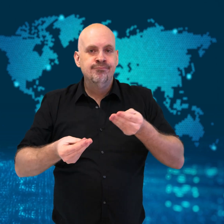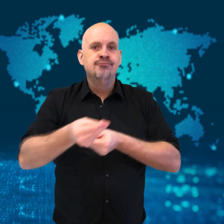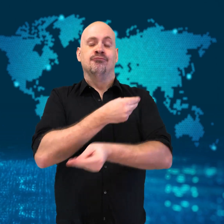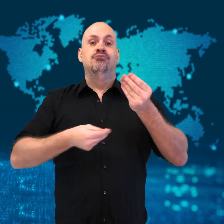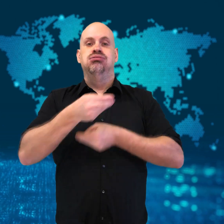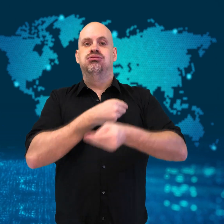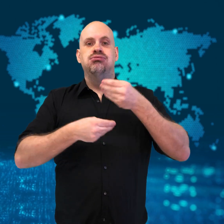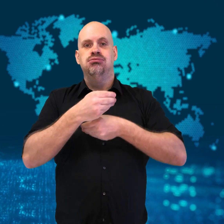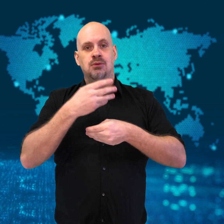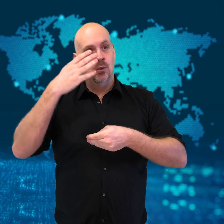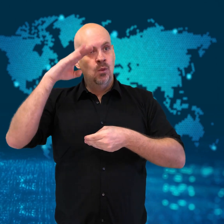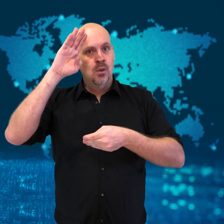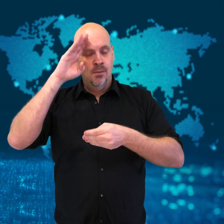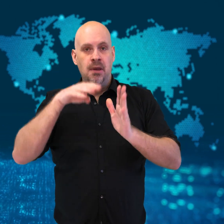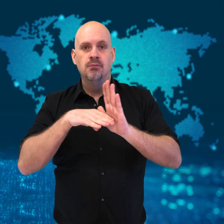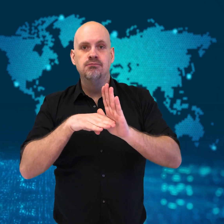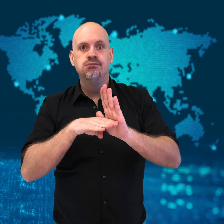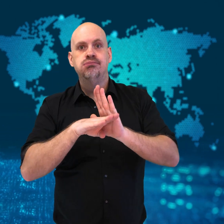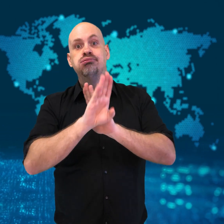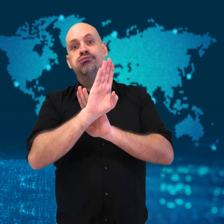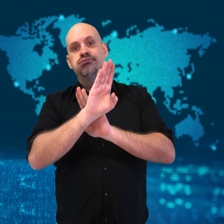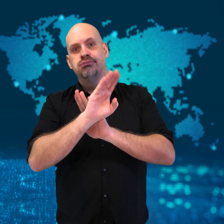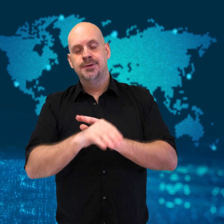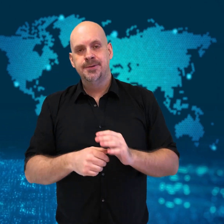country’s economy.